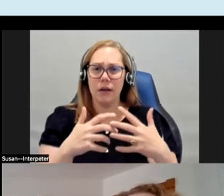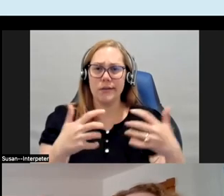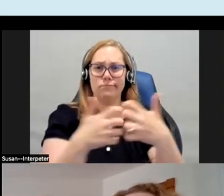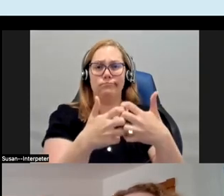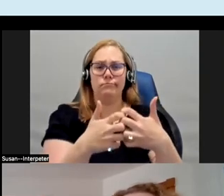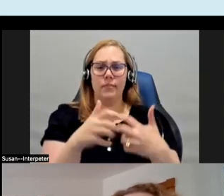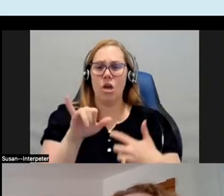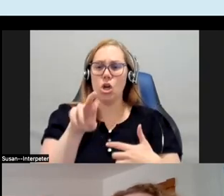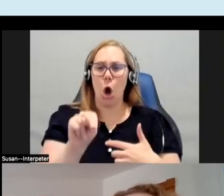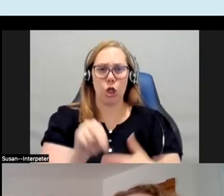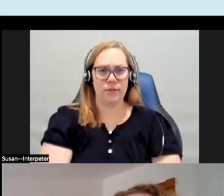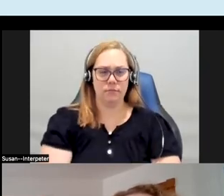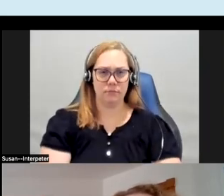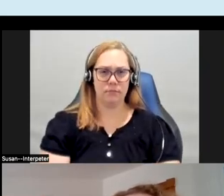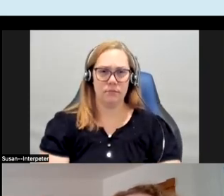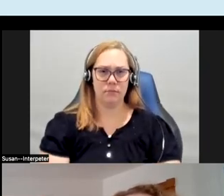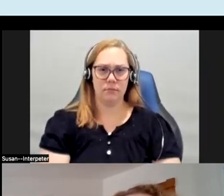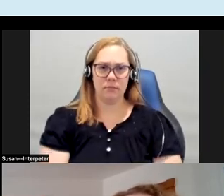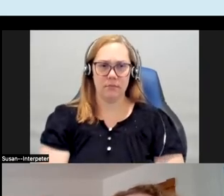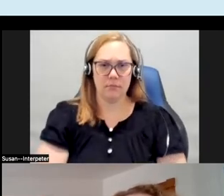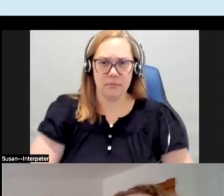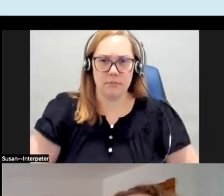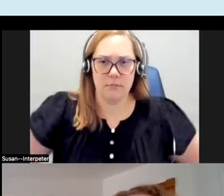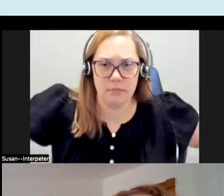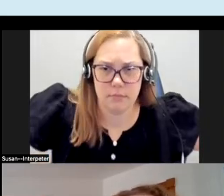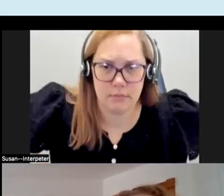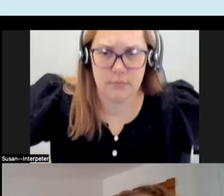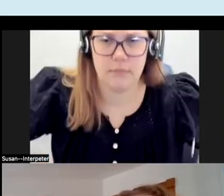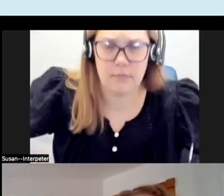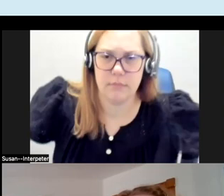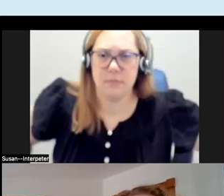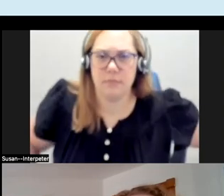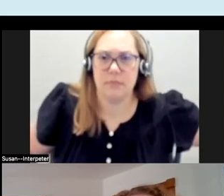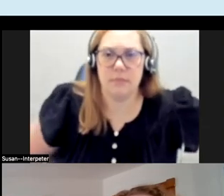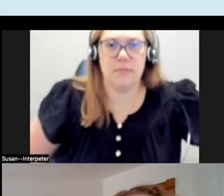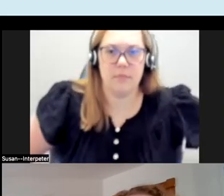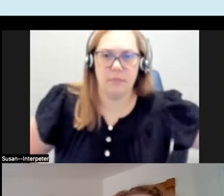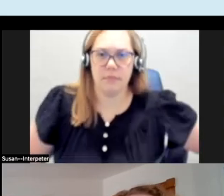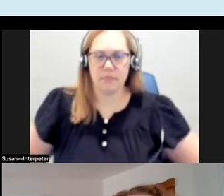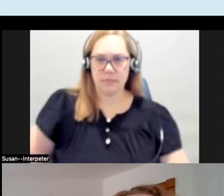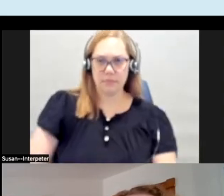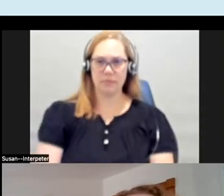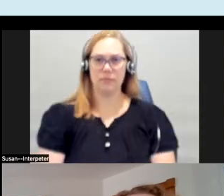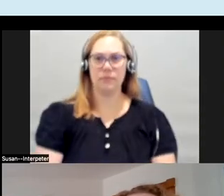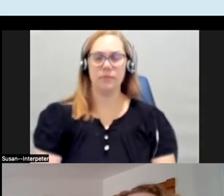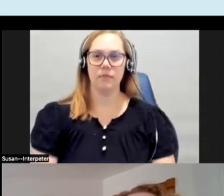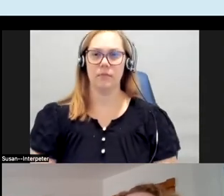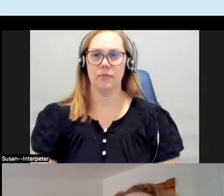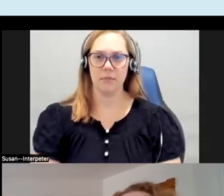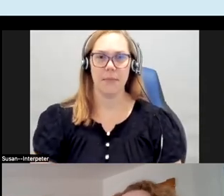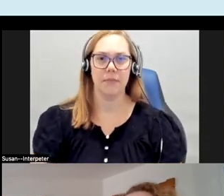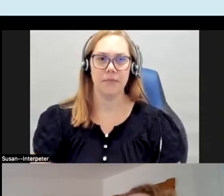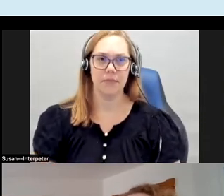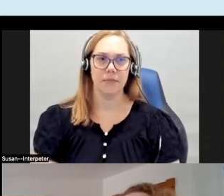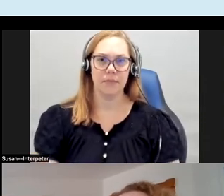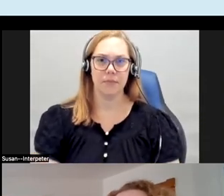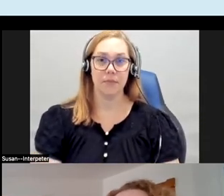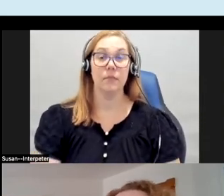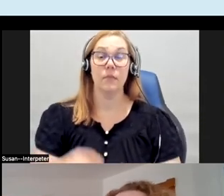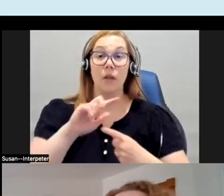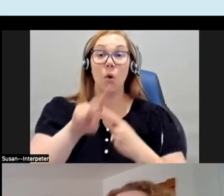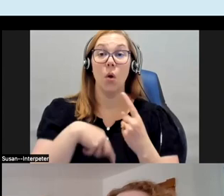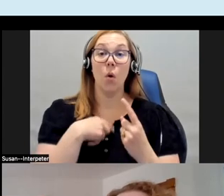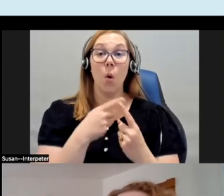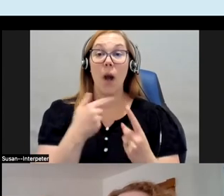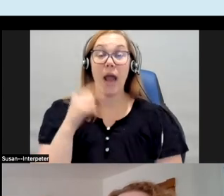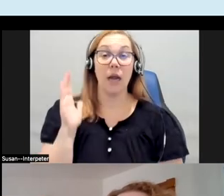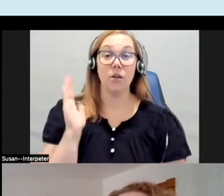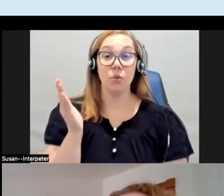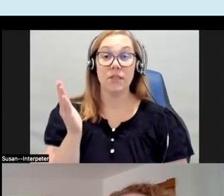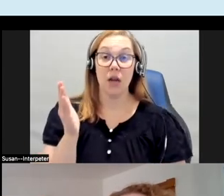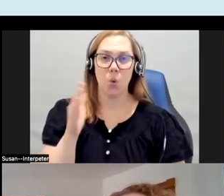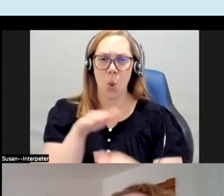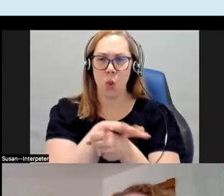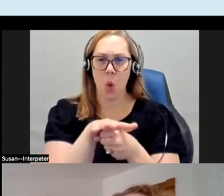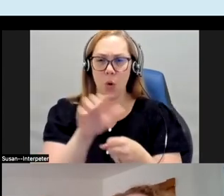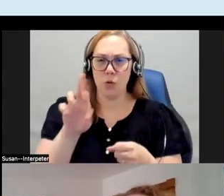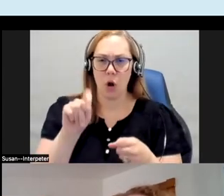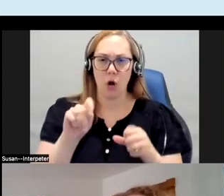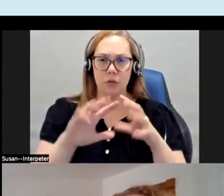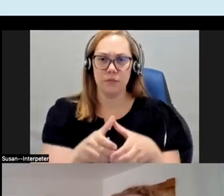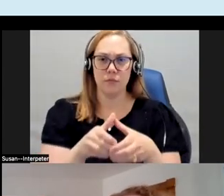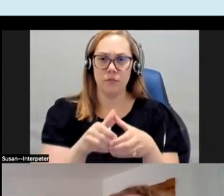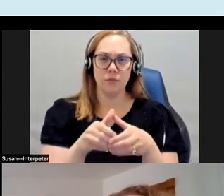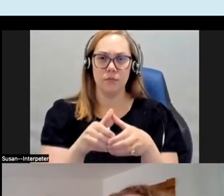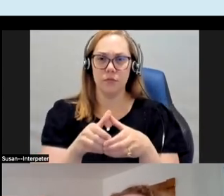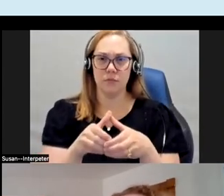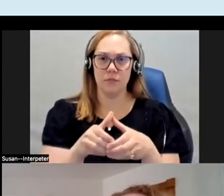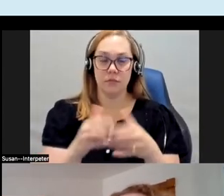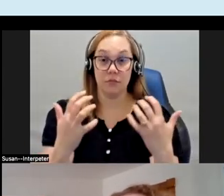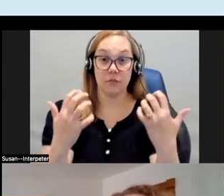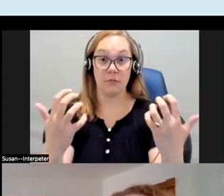media when I gave a presentation to a local art group about about letting audiences interact